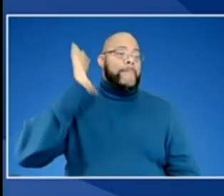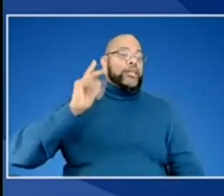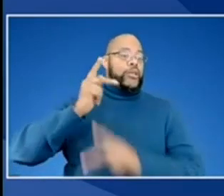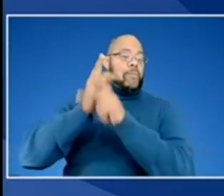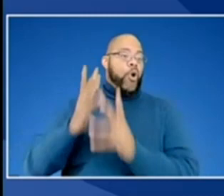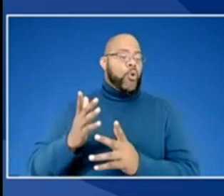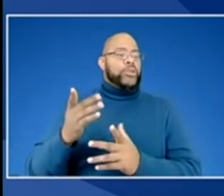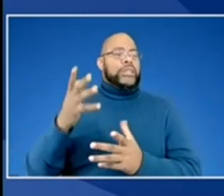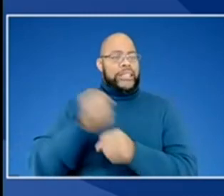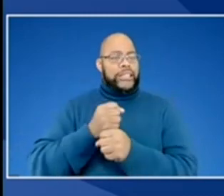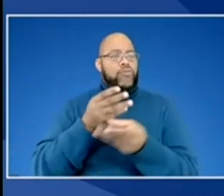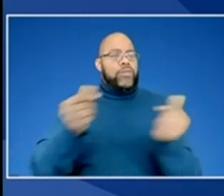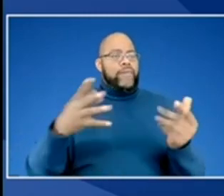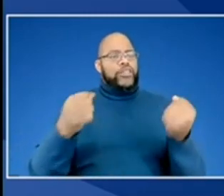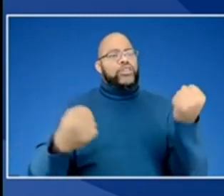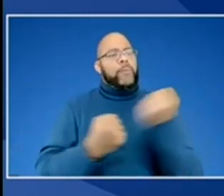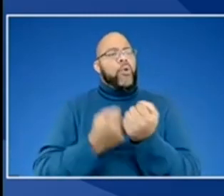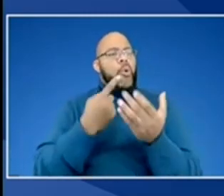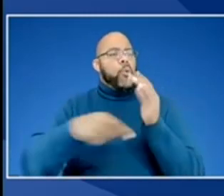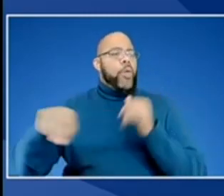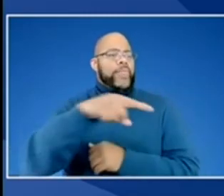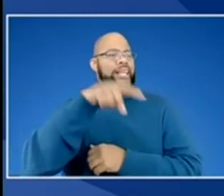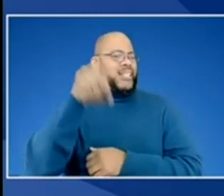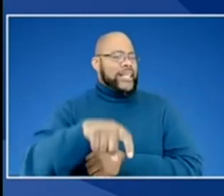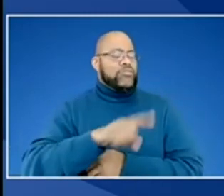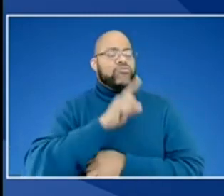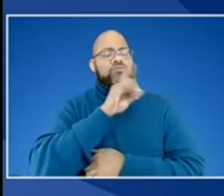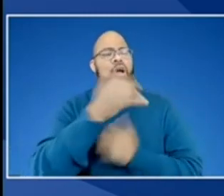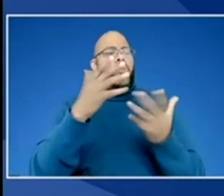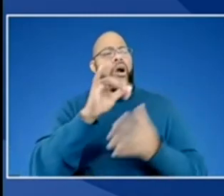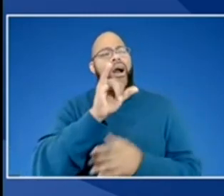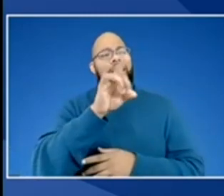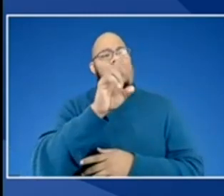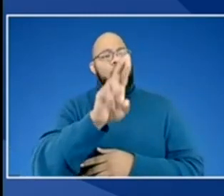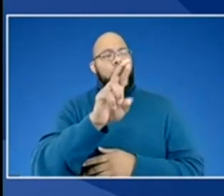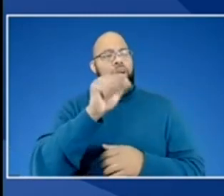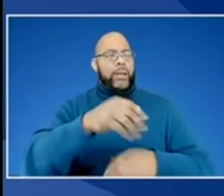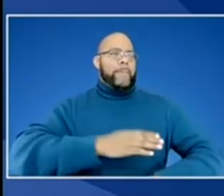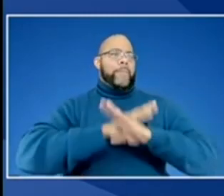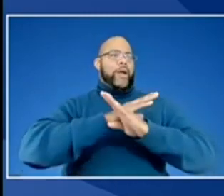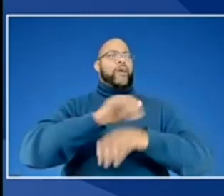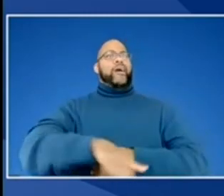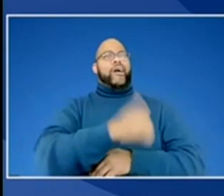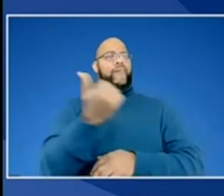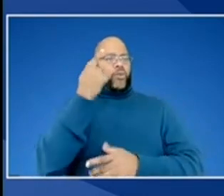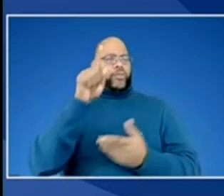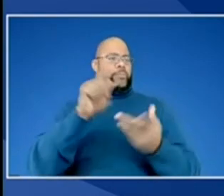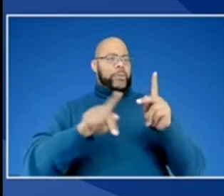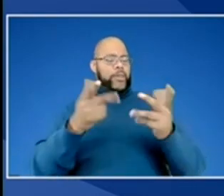support that they need. So just really don't want IDR to be a barrier for people getting cancellation.